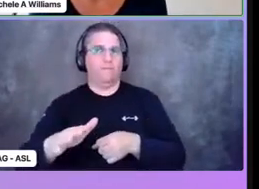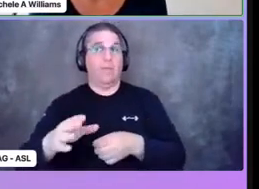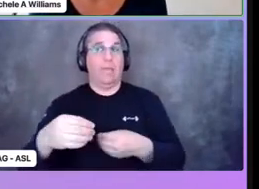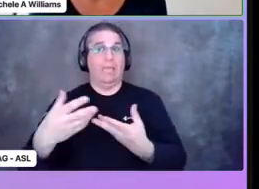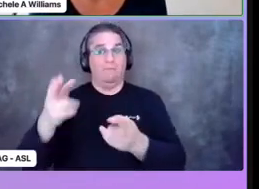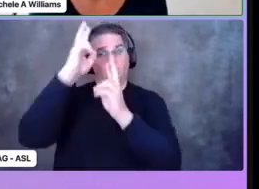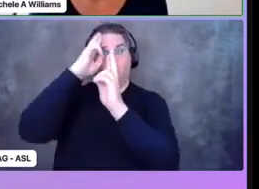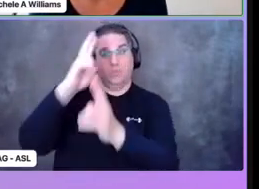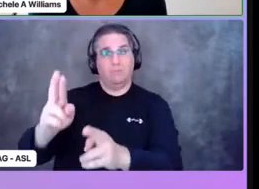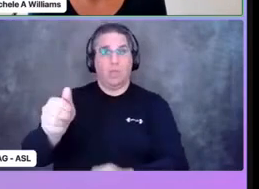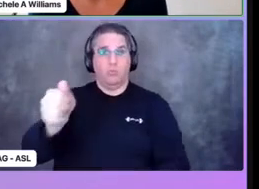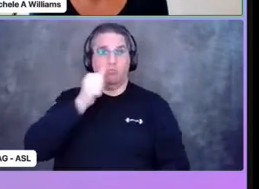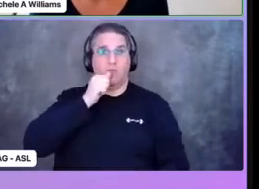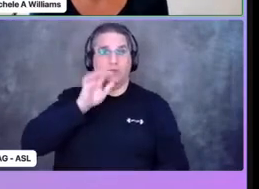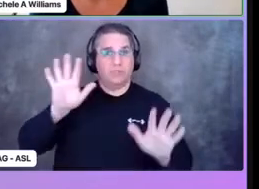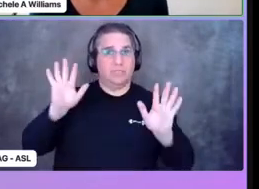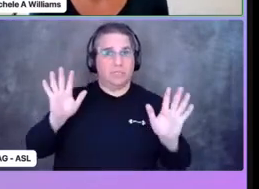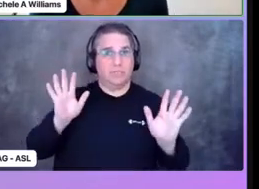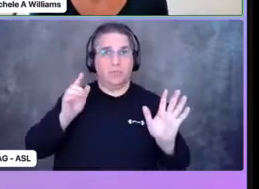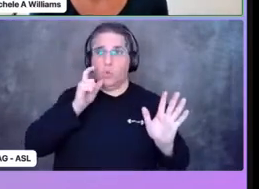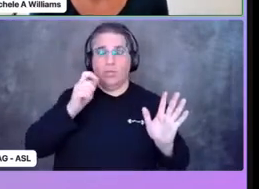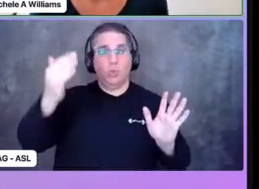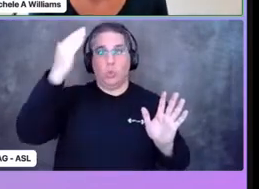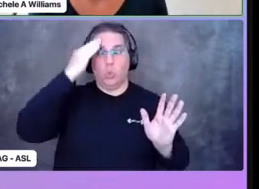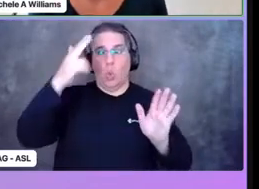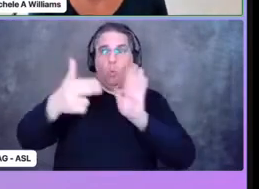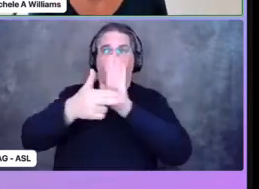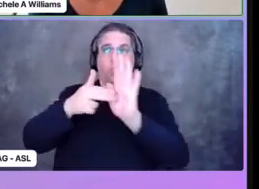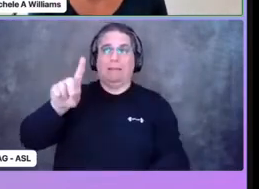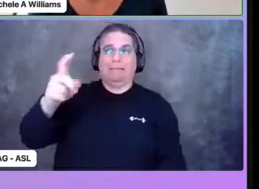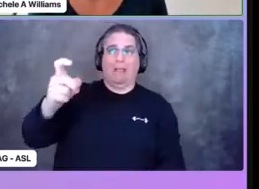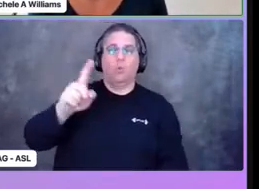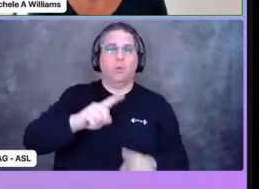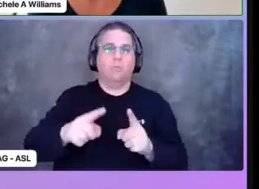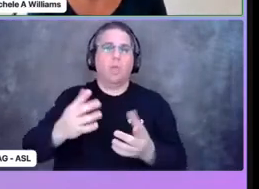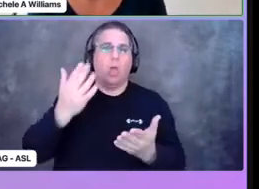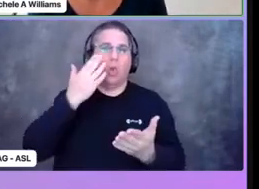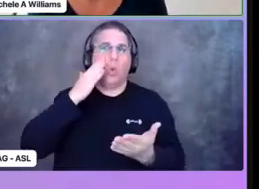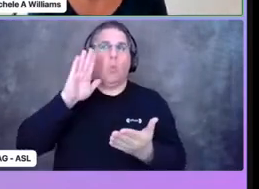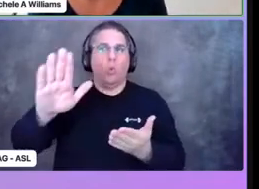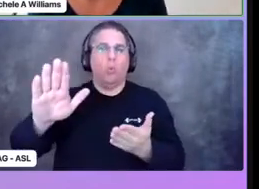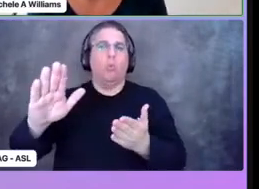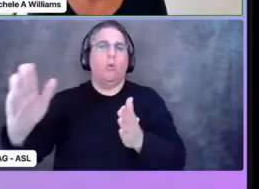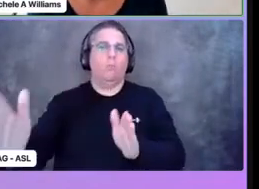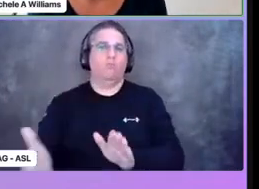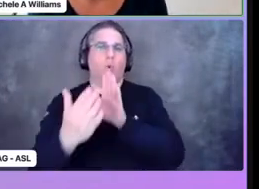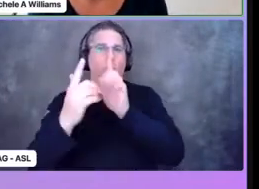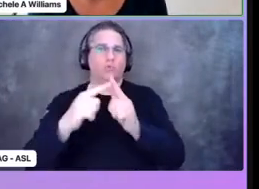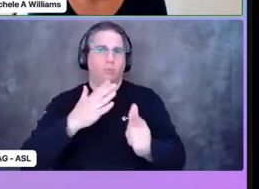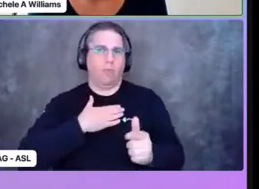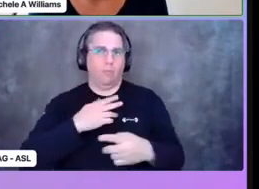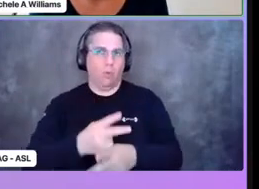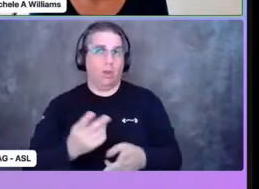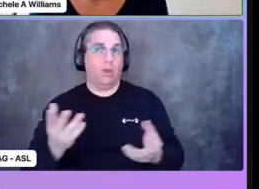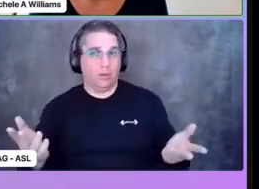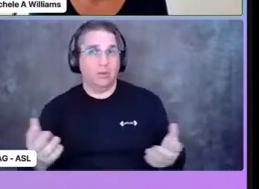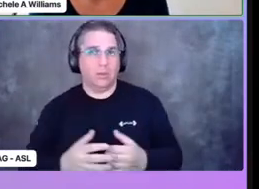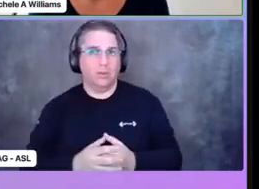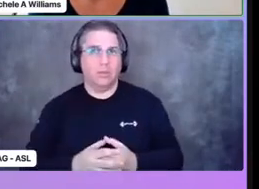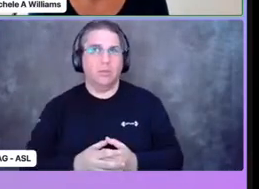the product. So sometimes, that can give an opportunity for a little more privacy, without not being able to do the research